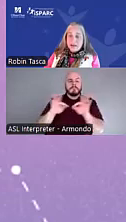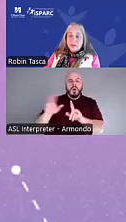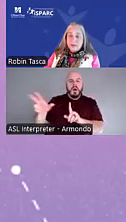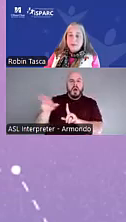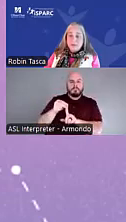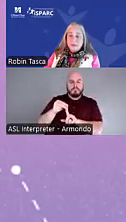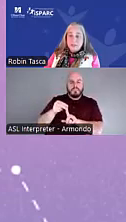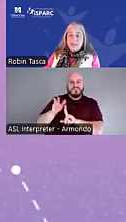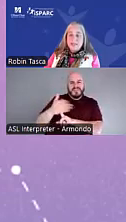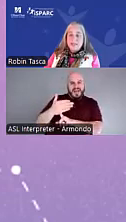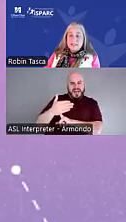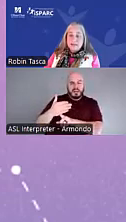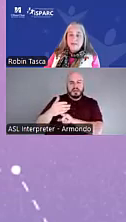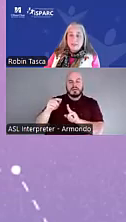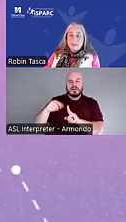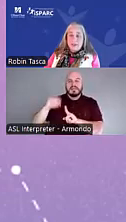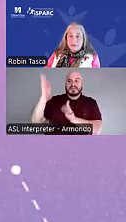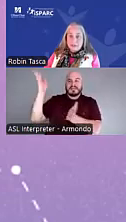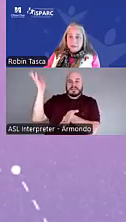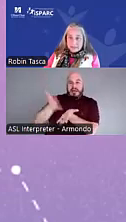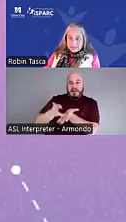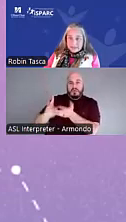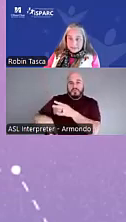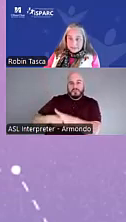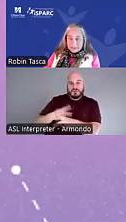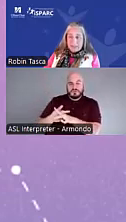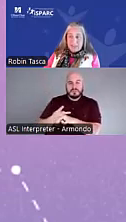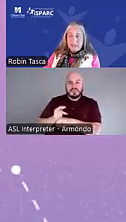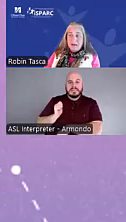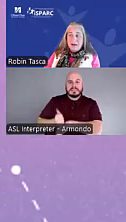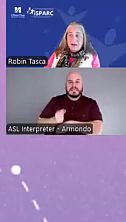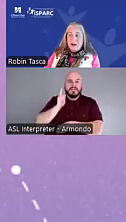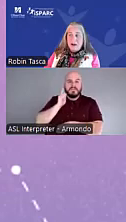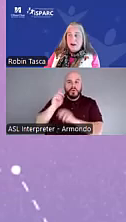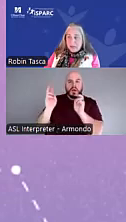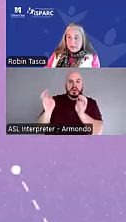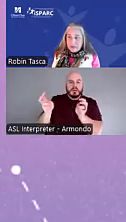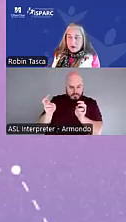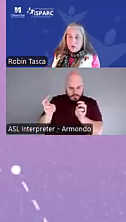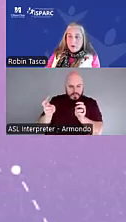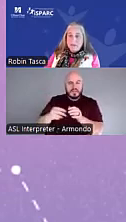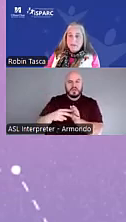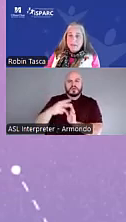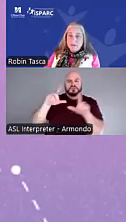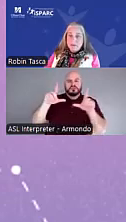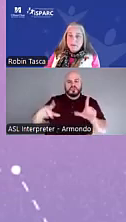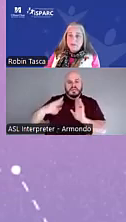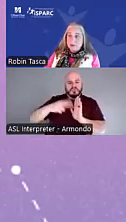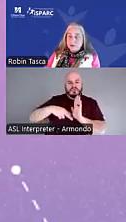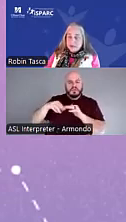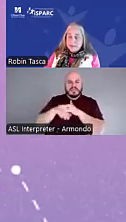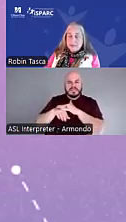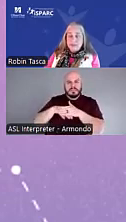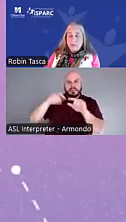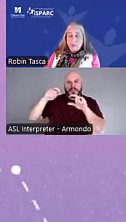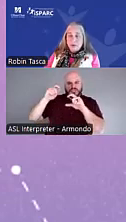that the downloadable version is set for screen reader accessibility. And then always use, if you're creating something